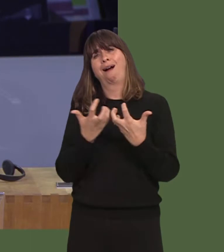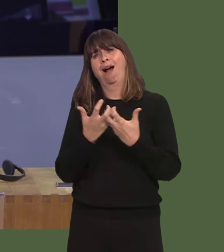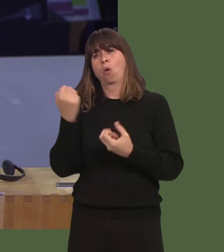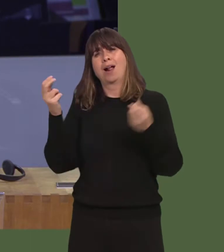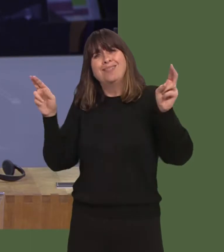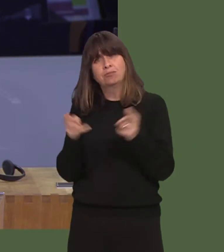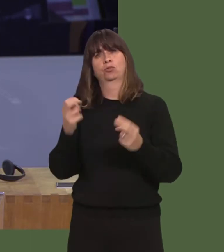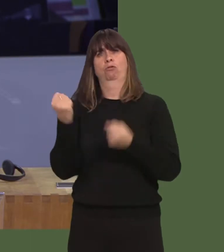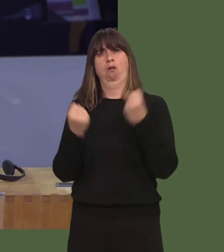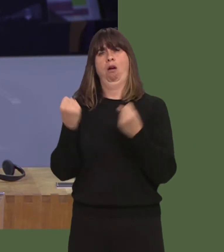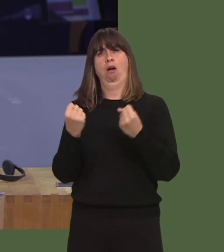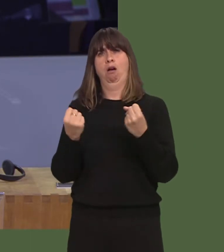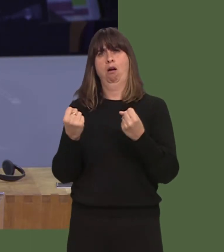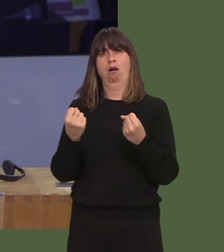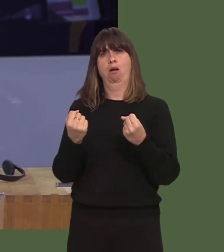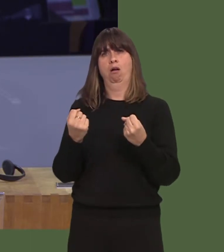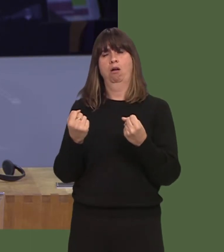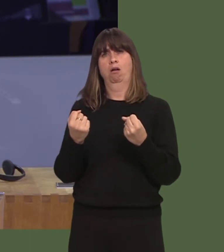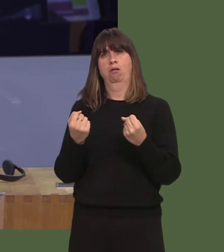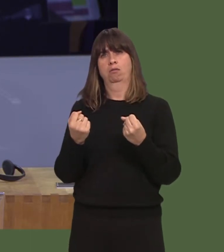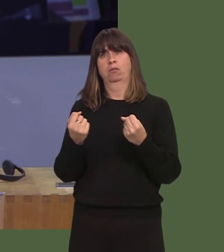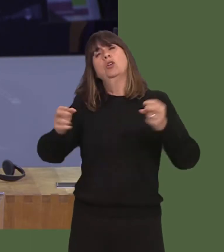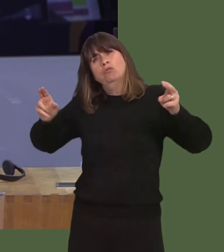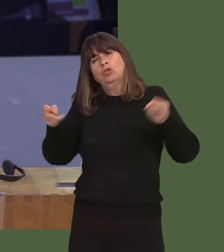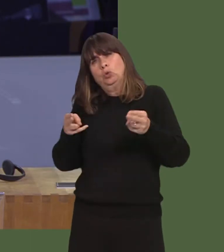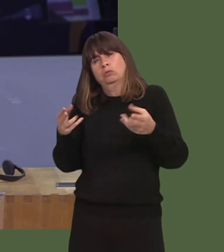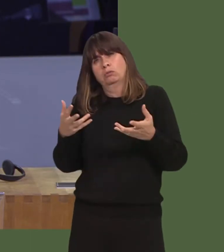off the road as far as this can reasonably be achieved.